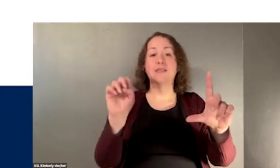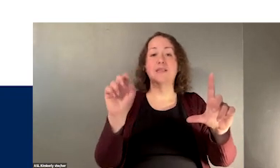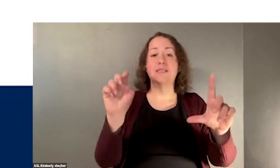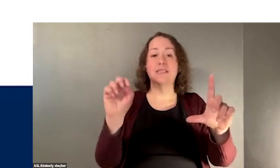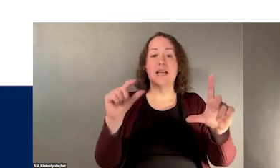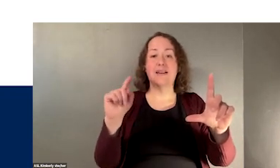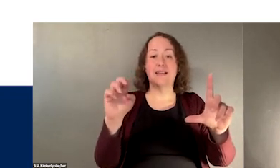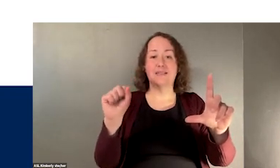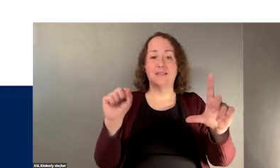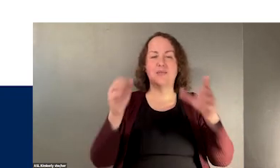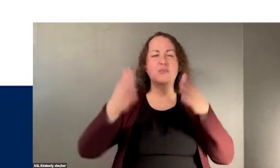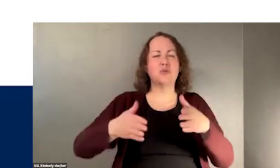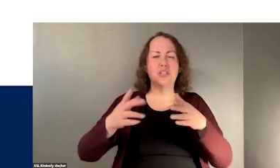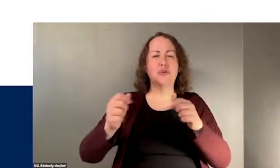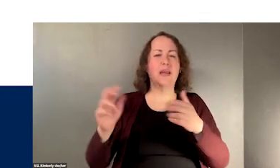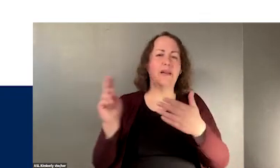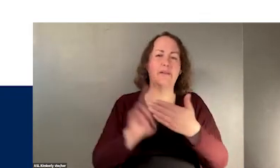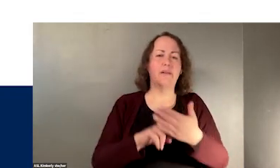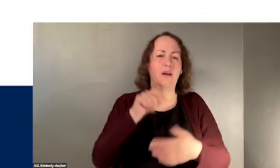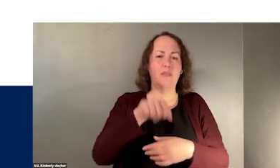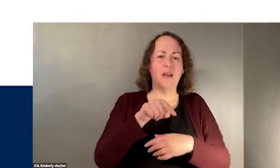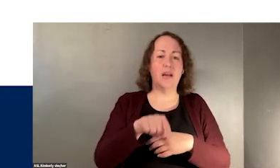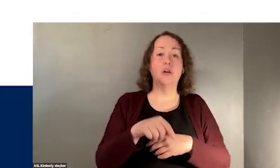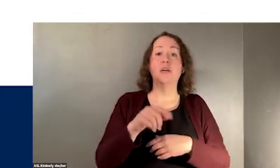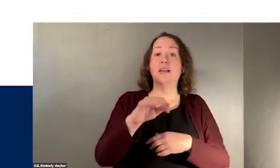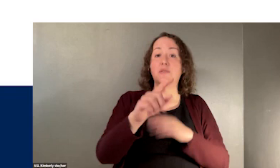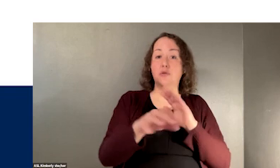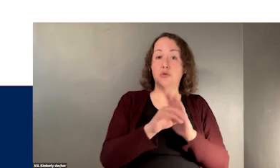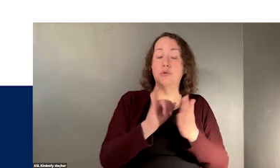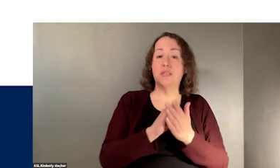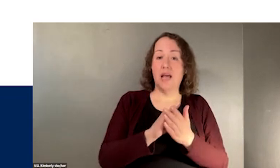When you choose that option, you give us the email address of the person that's going to be helping you.